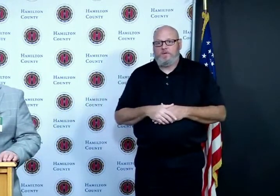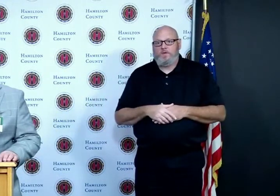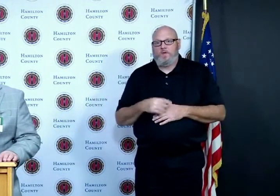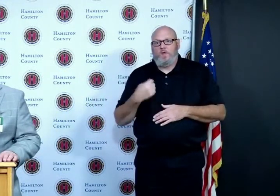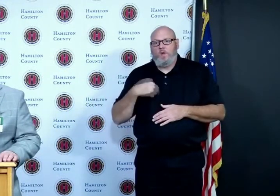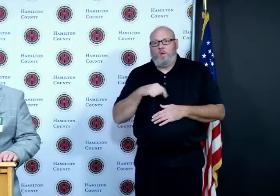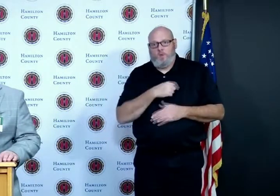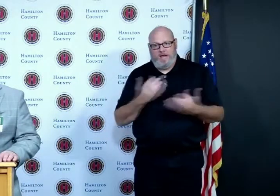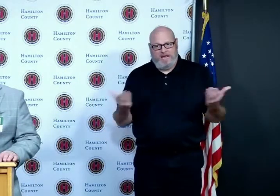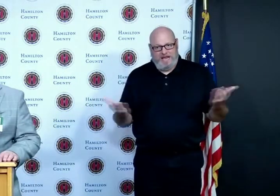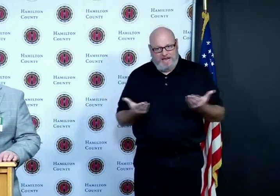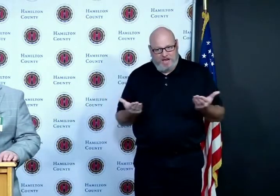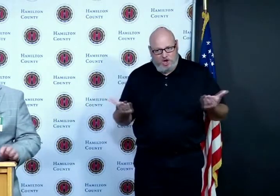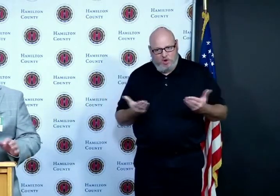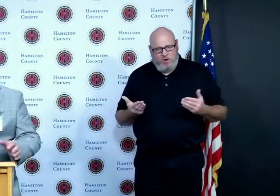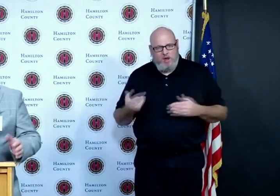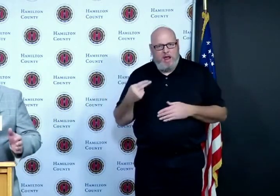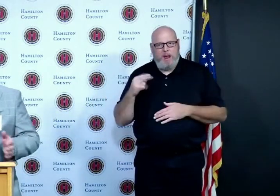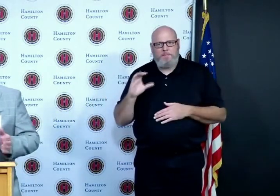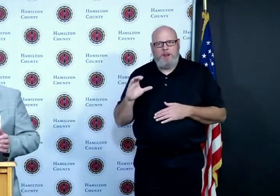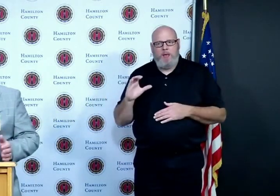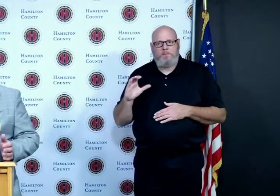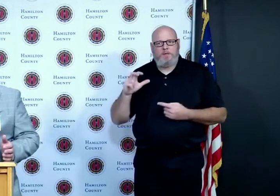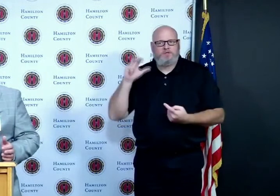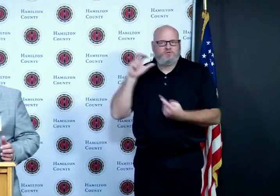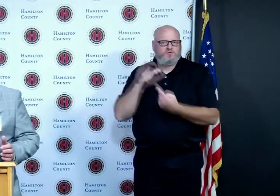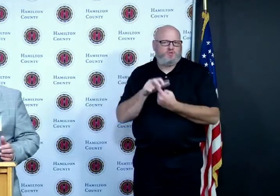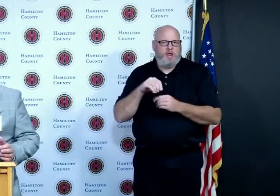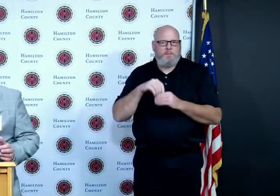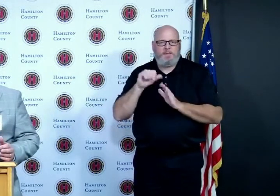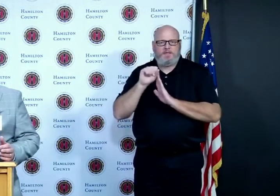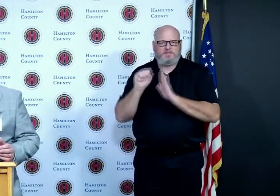when looking at the number of people tested week after week this number has continued to